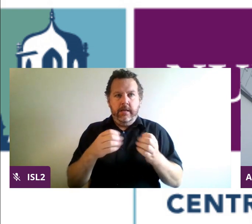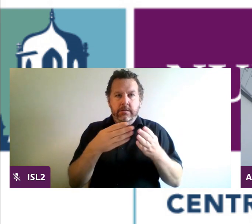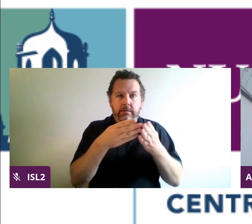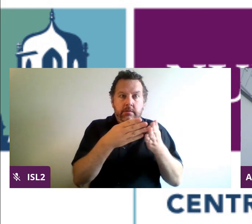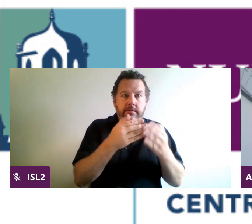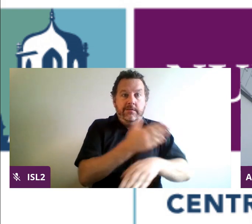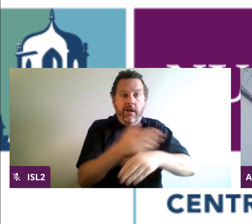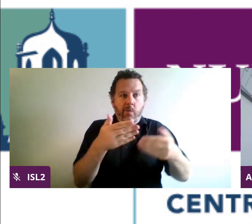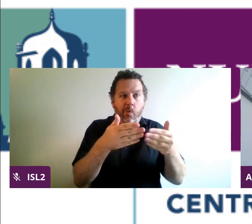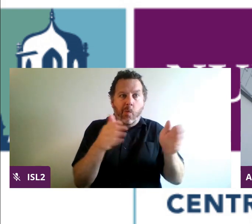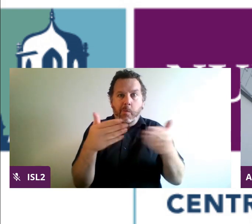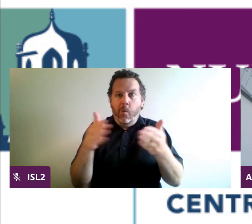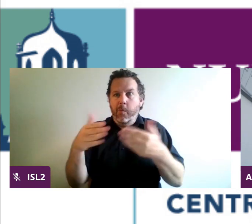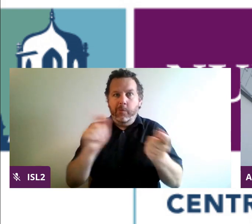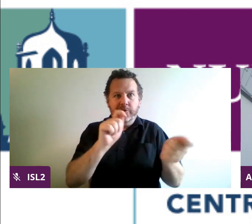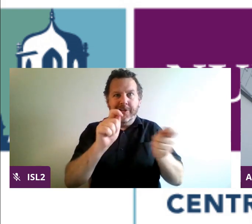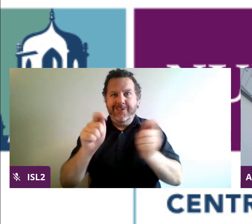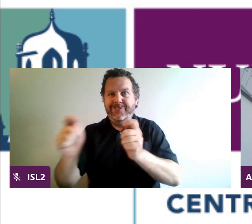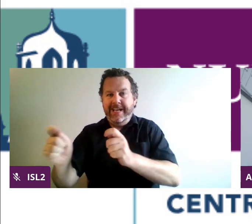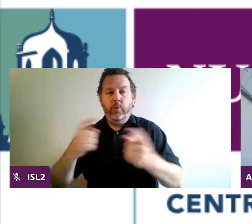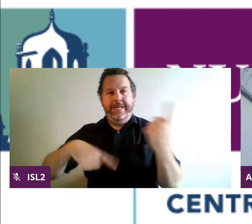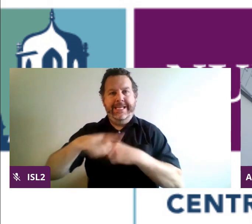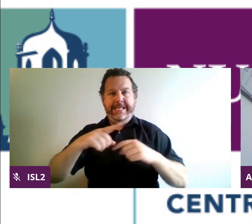That would be